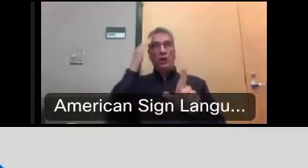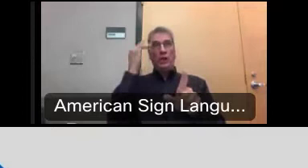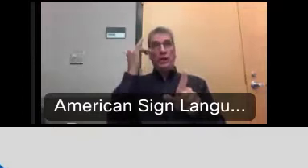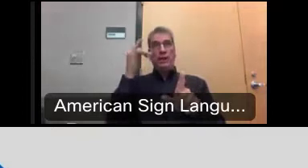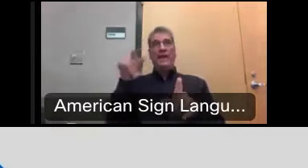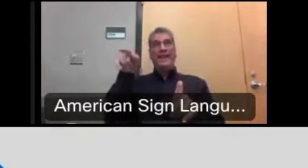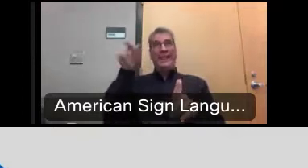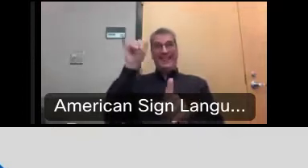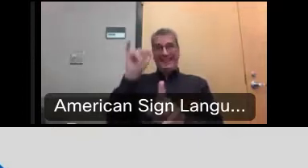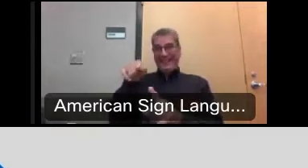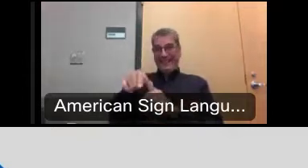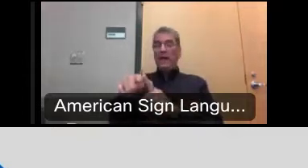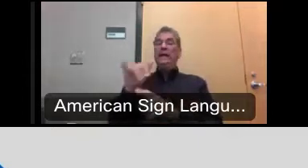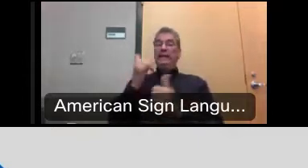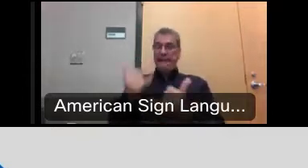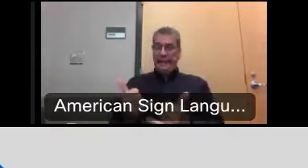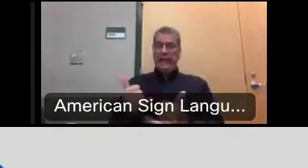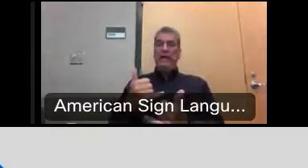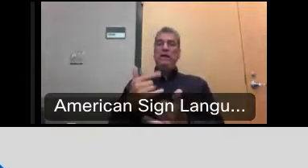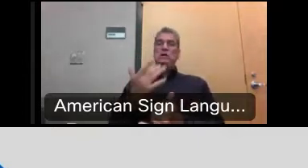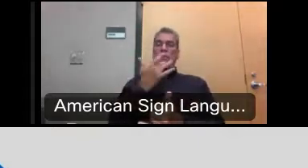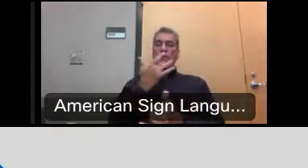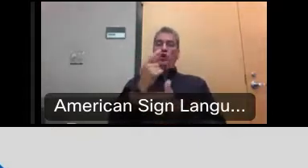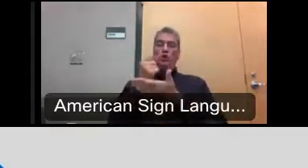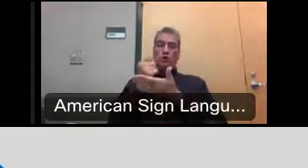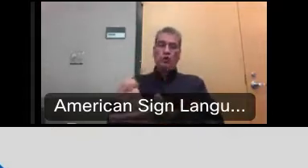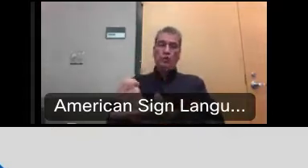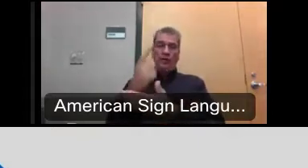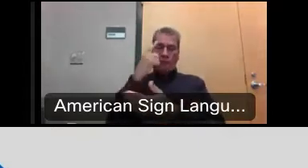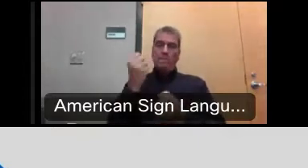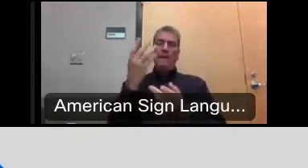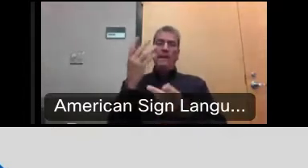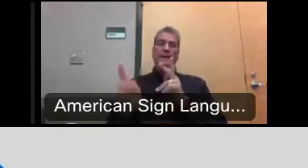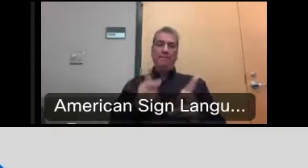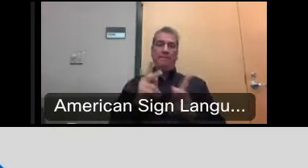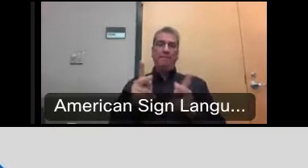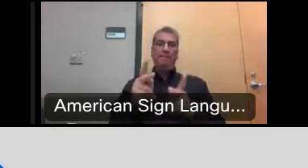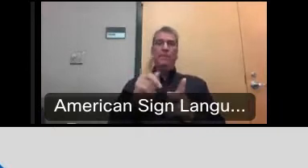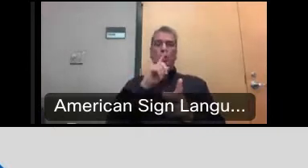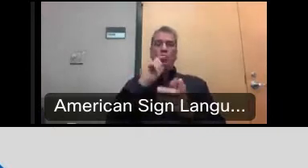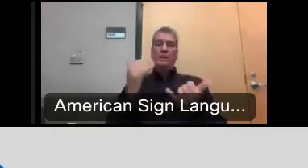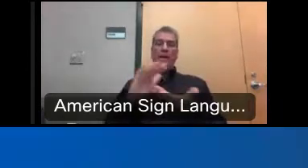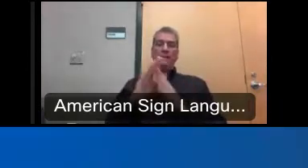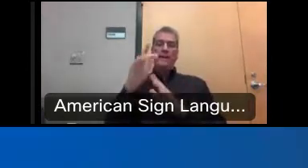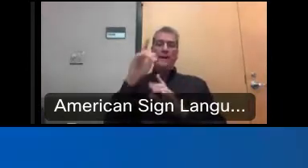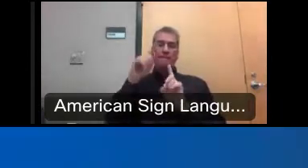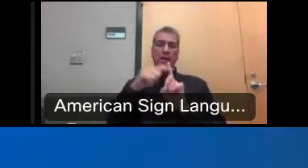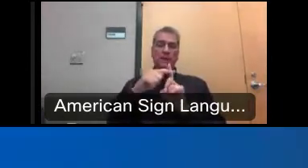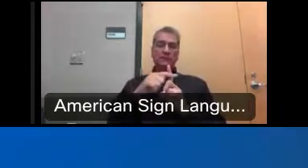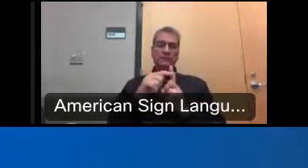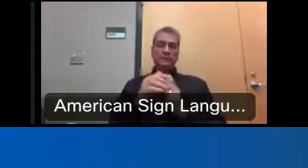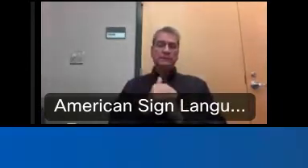That is the preferred treatment for many folks who are are positive.